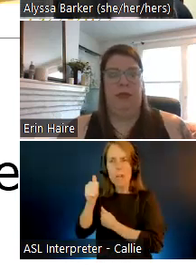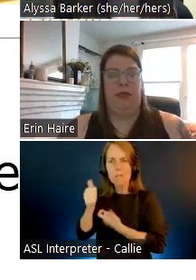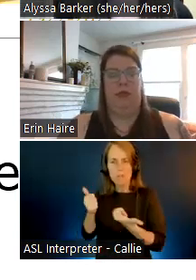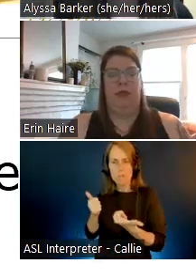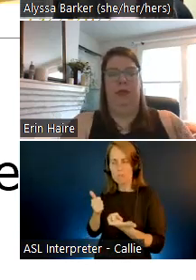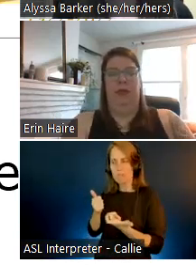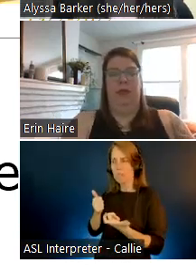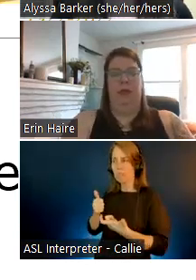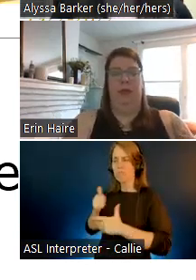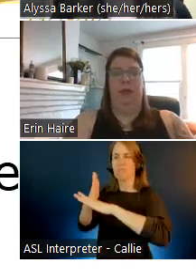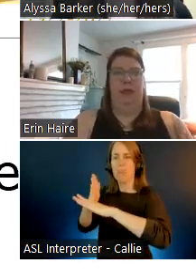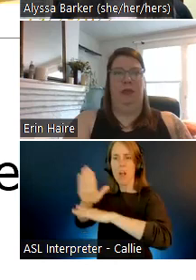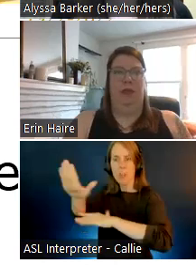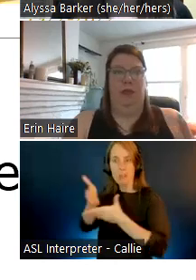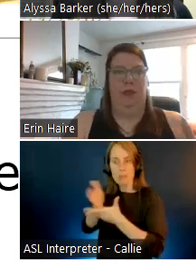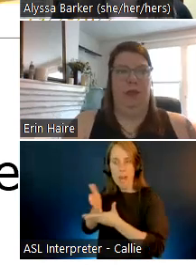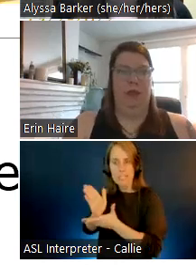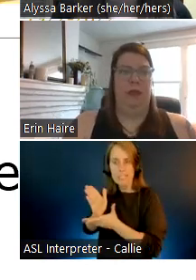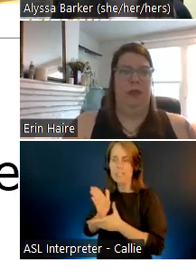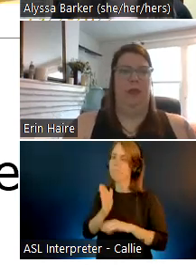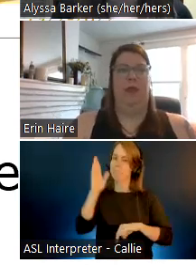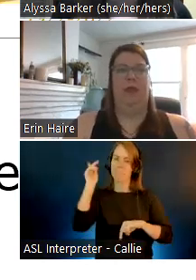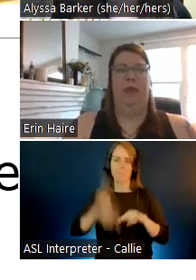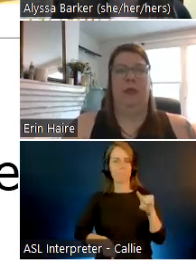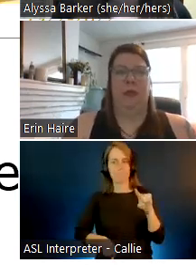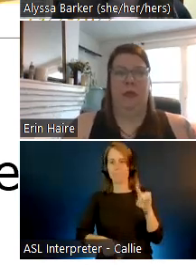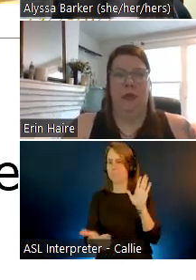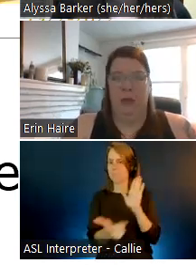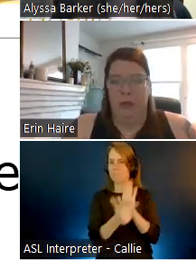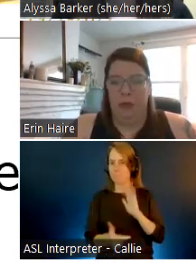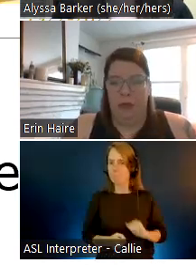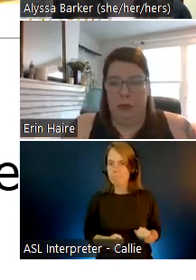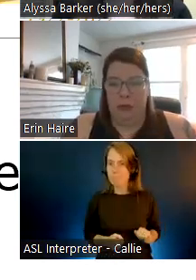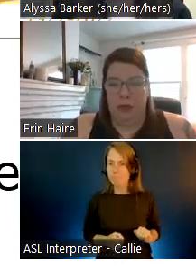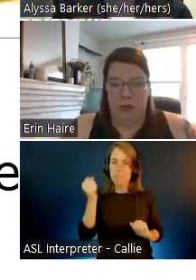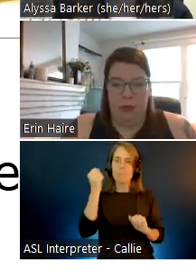housing rights and that includes someone that that may file a complaint with us or seek assistance